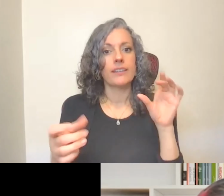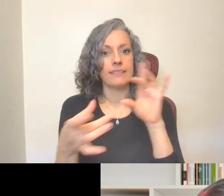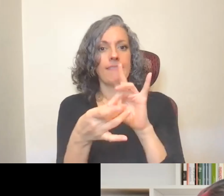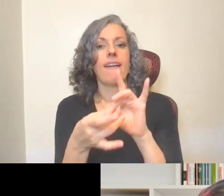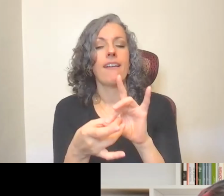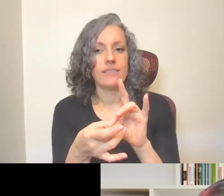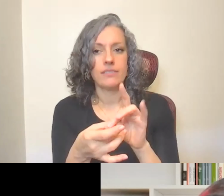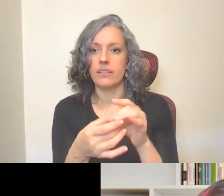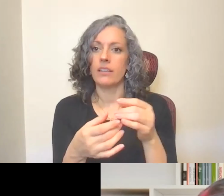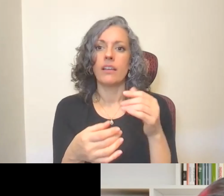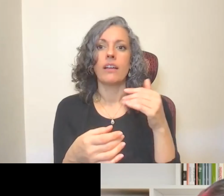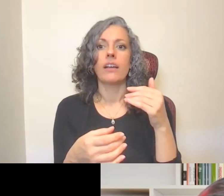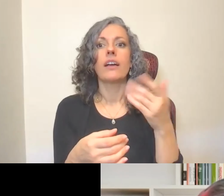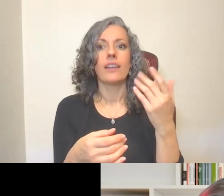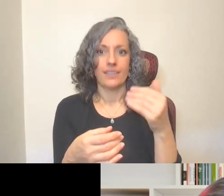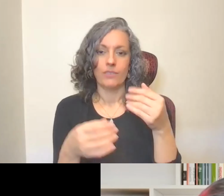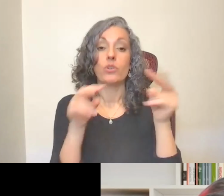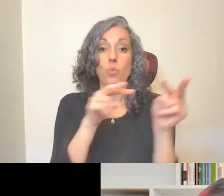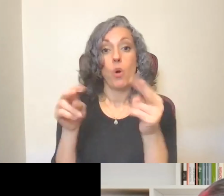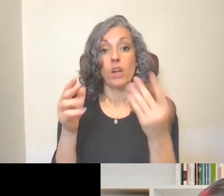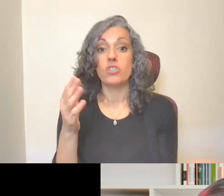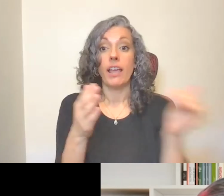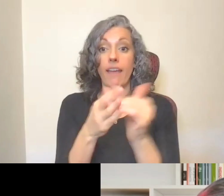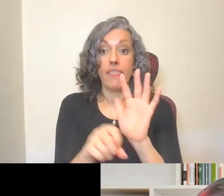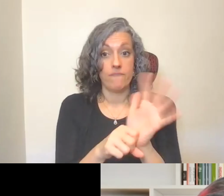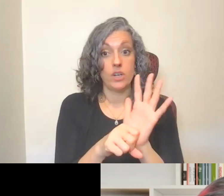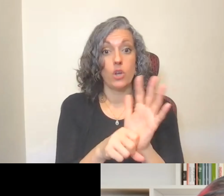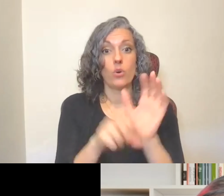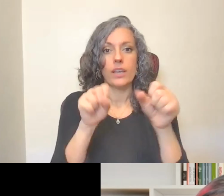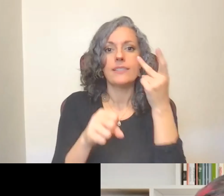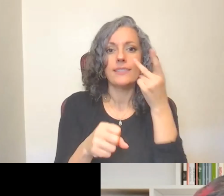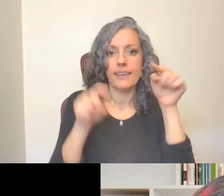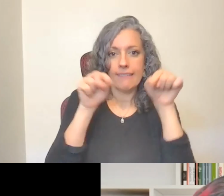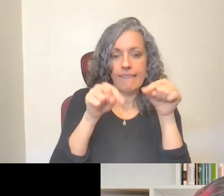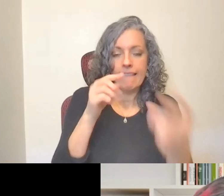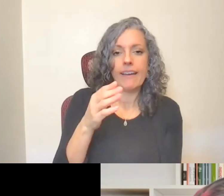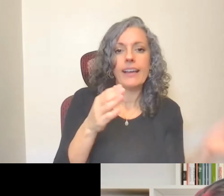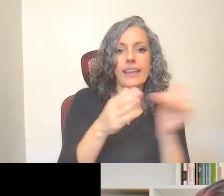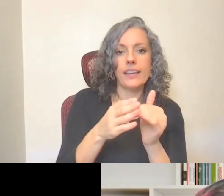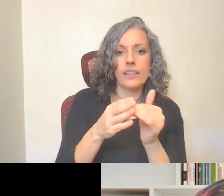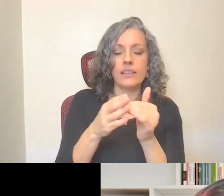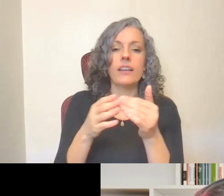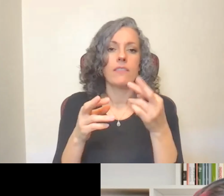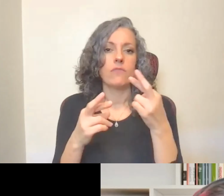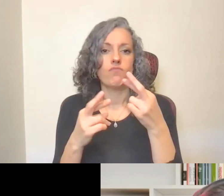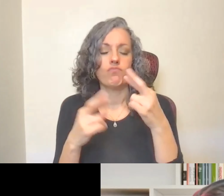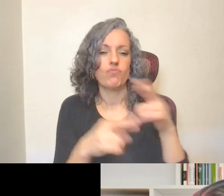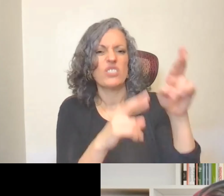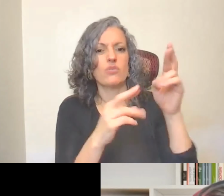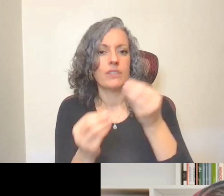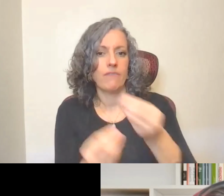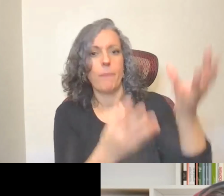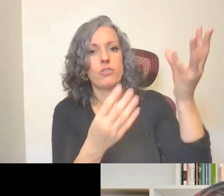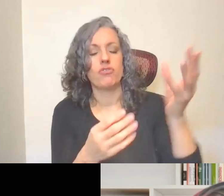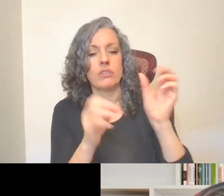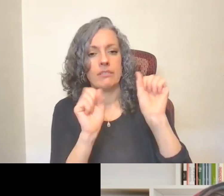in in the archive videos. So, if you're watching that you can get that down below, in those resources down in the video description below, so we'll make sure that you have access